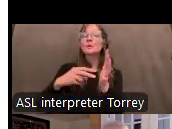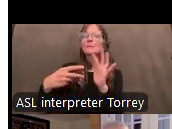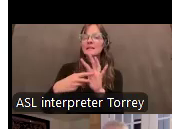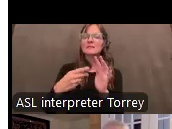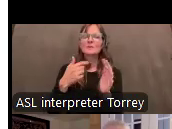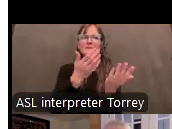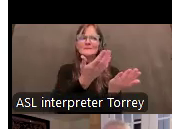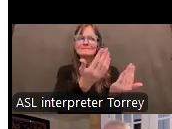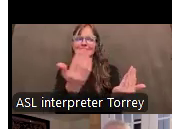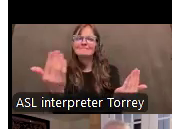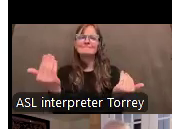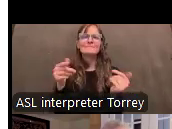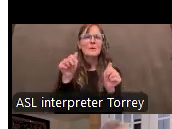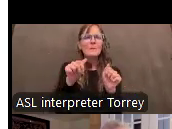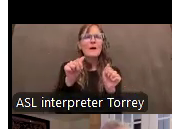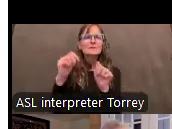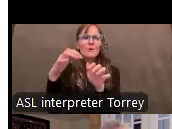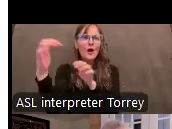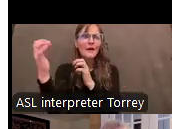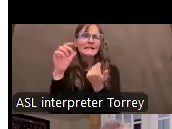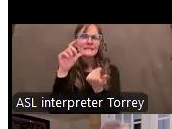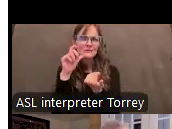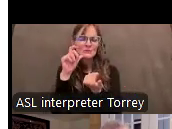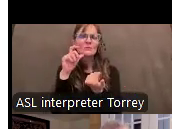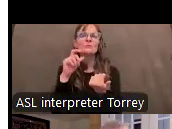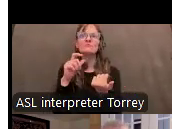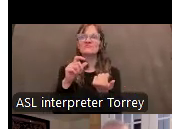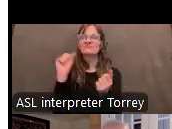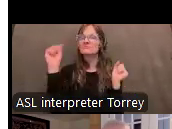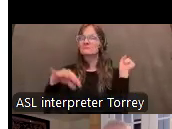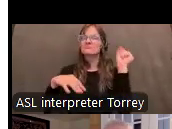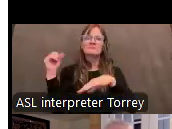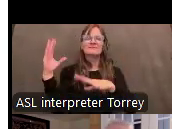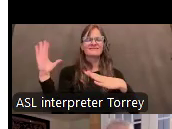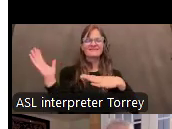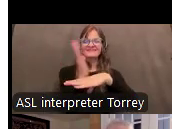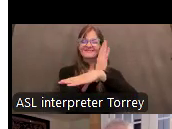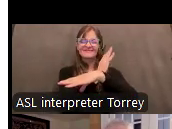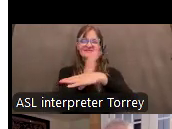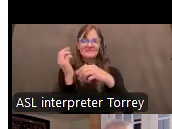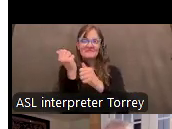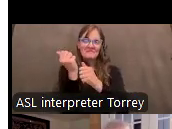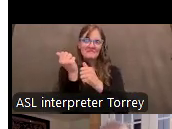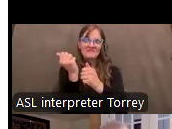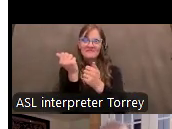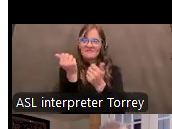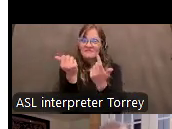and the vision is as big as the state starting with all individuals who are interested in entering